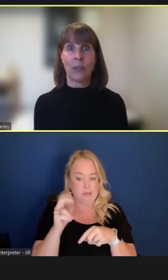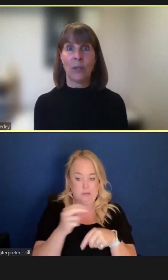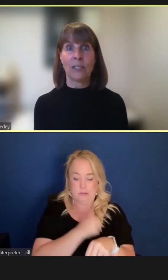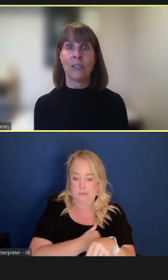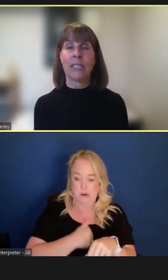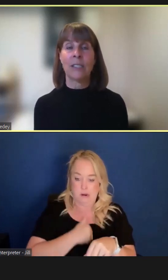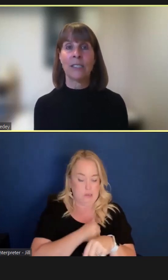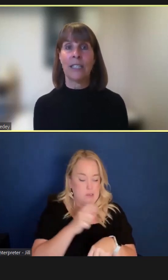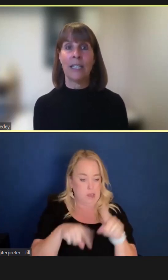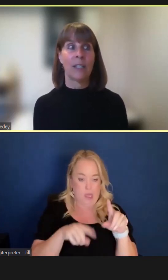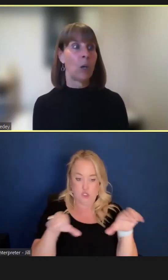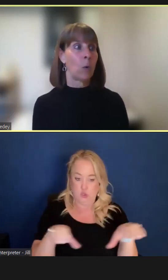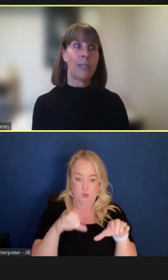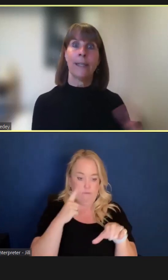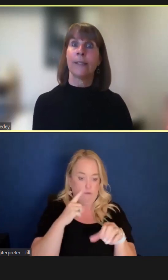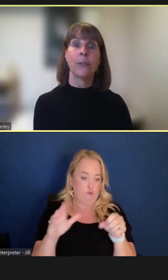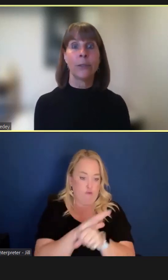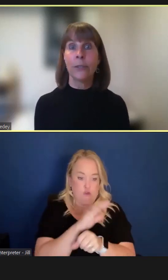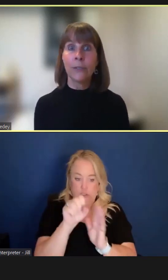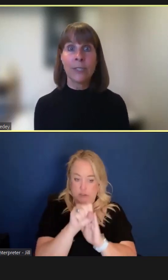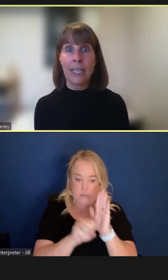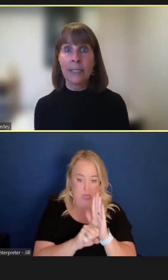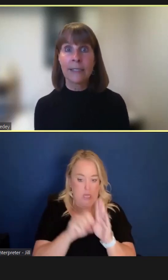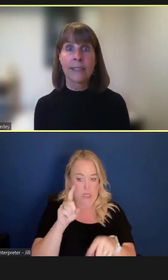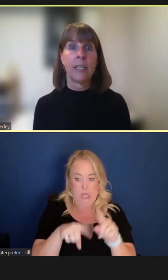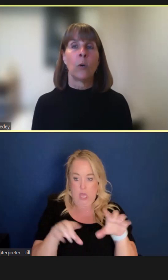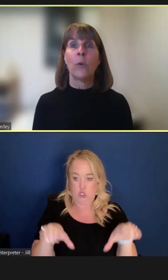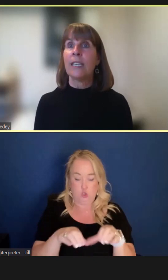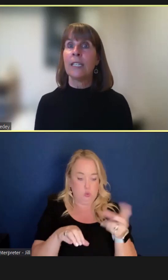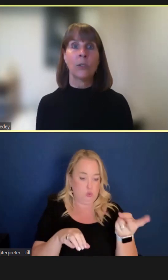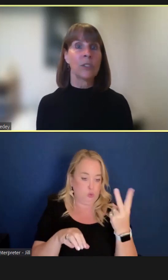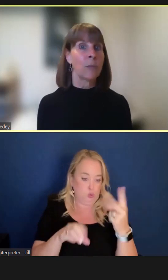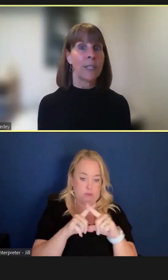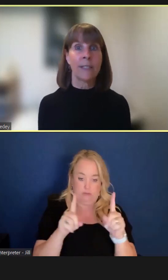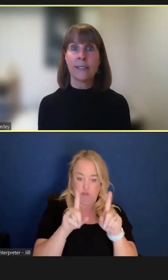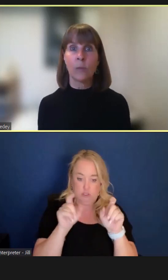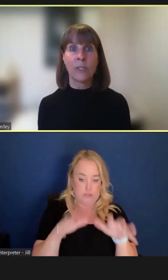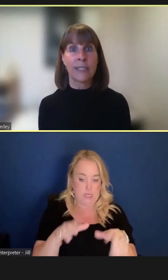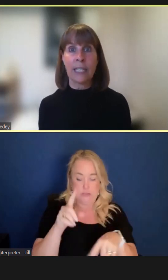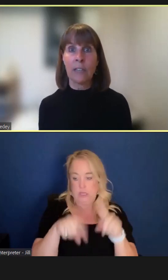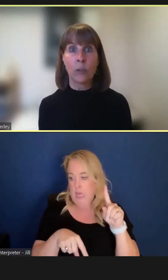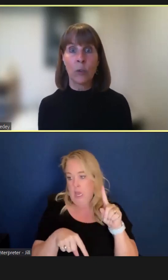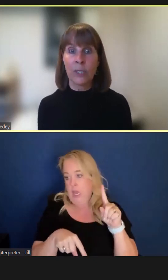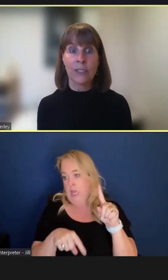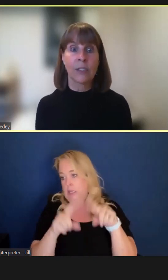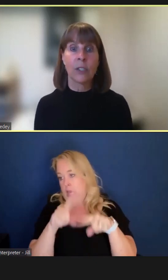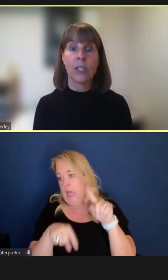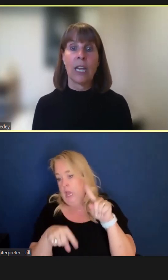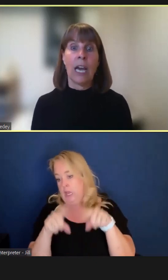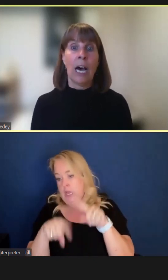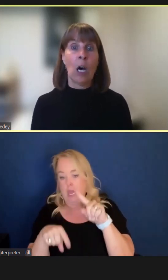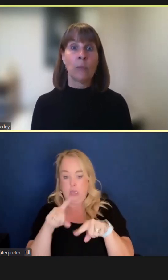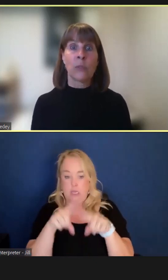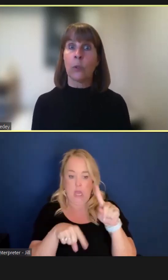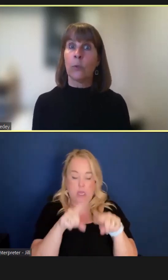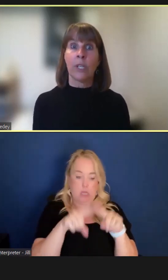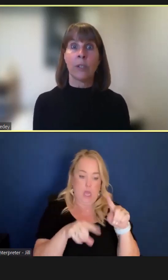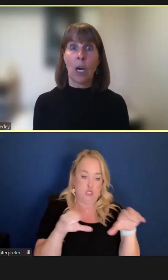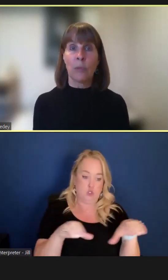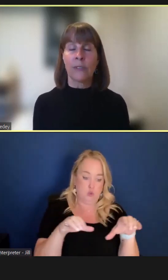our entire State we can't do two different tests we can't do something that somebody's going to have to administer um so what other options are